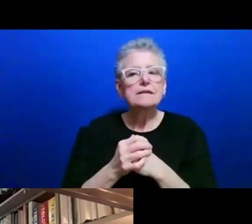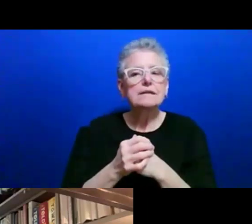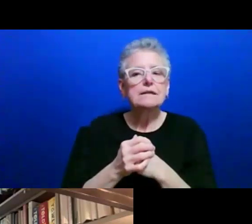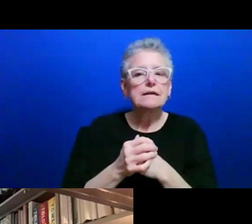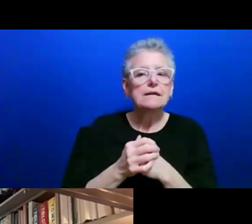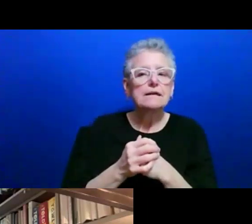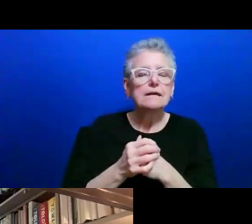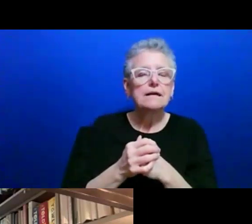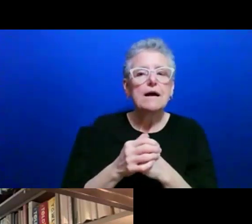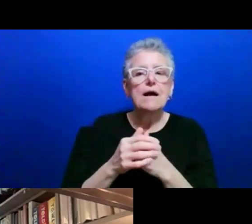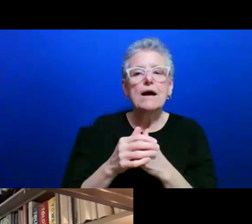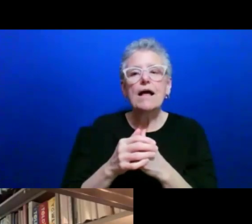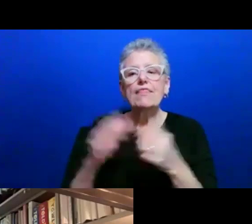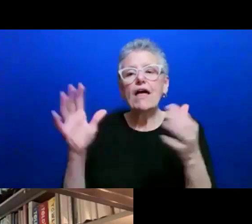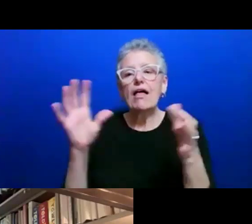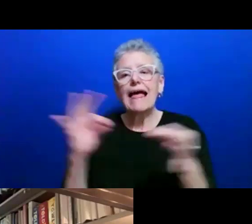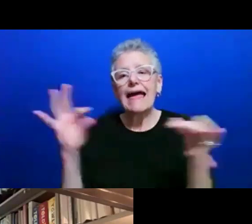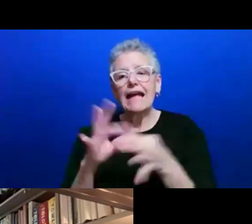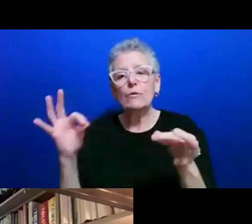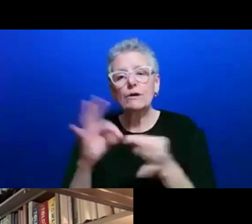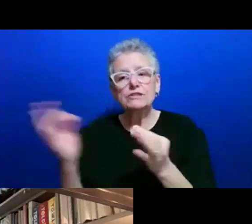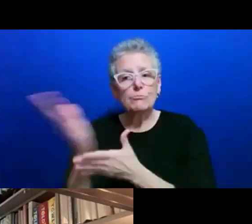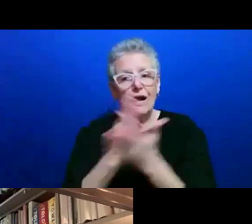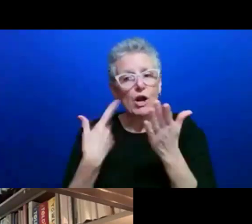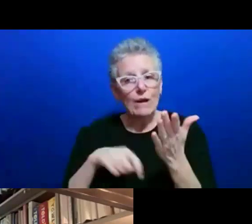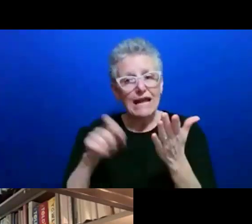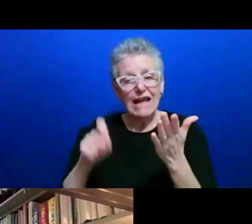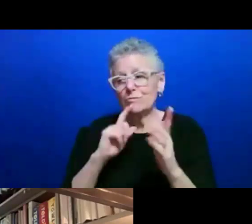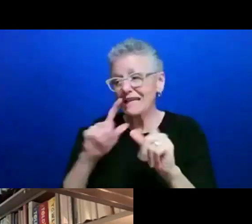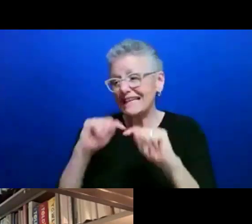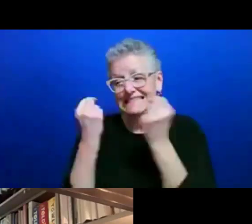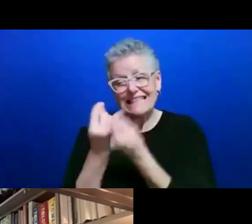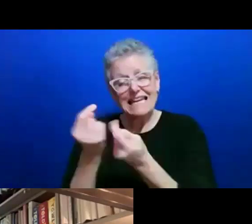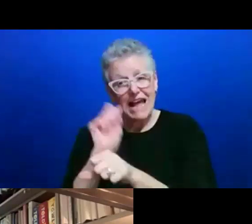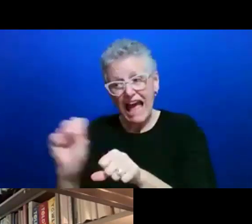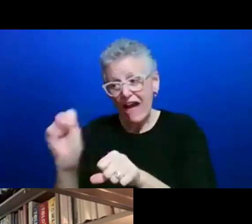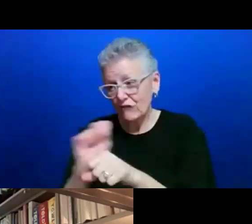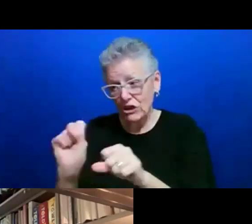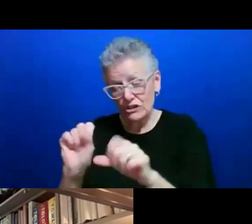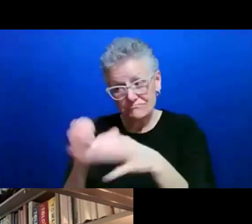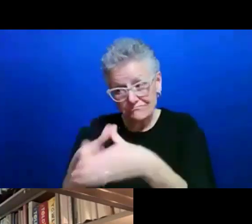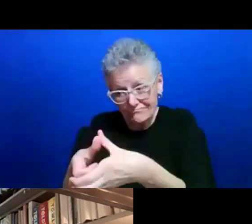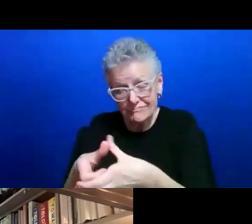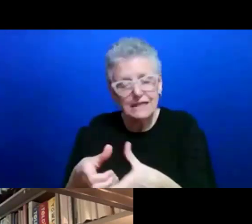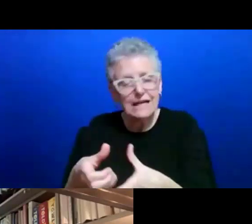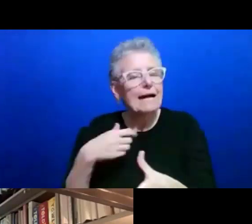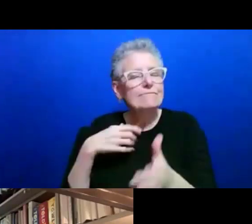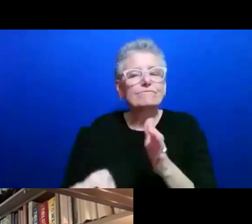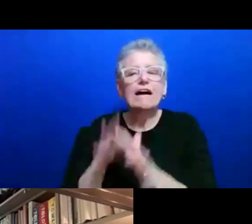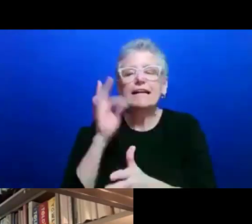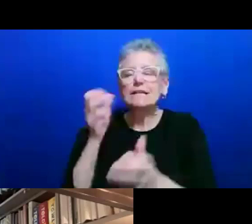the language component. We really have to be a team effort. That's what I'm finding with so many of my students. Some have AAC,